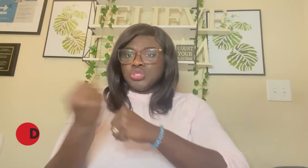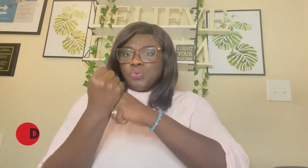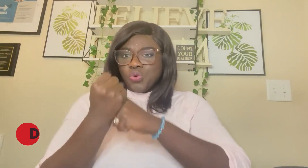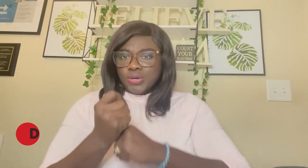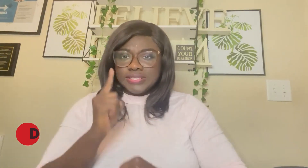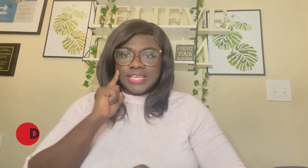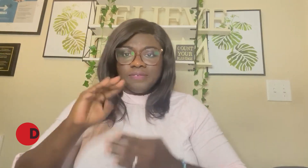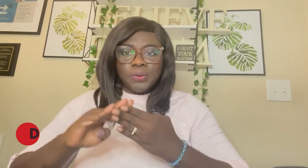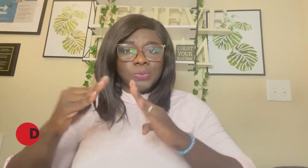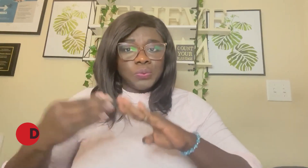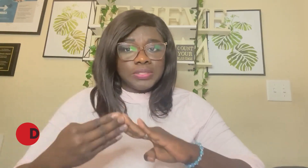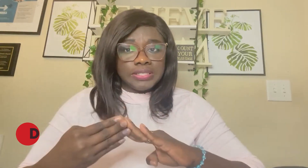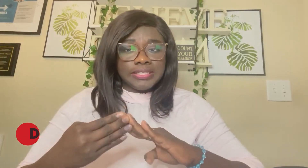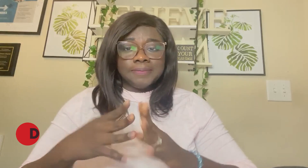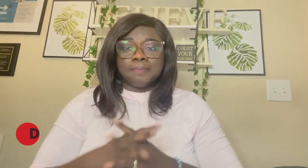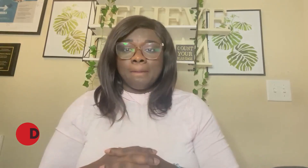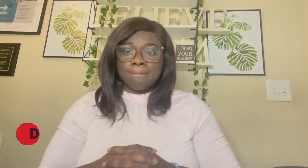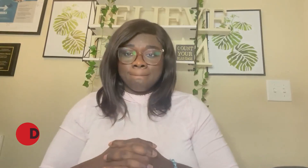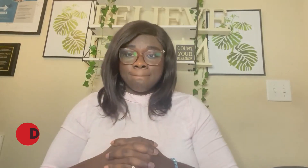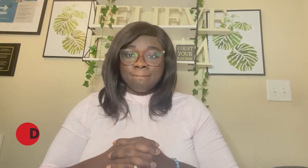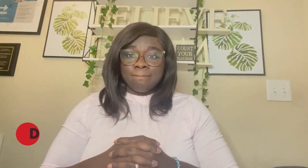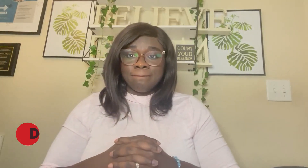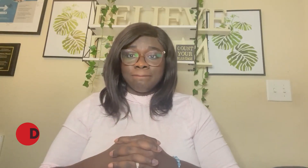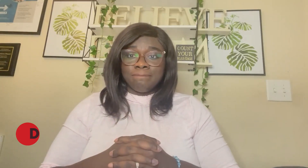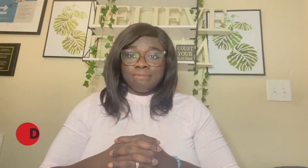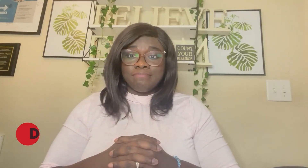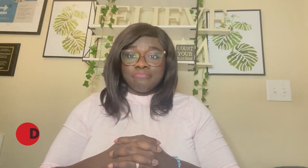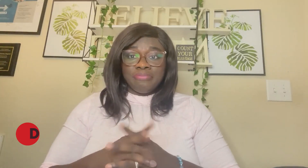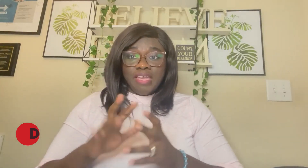the Deaf community.